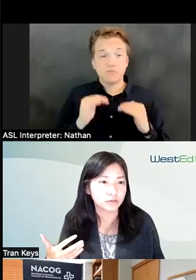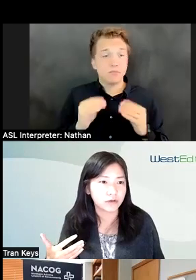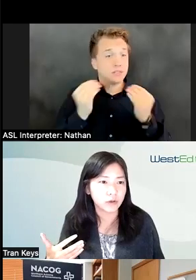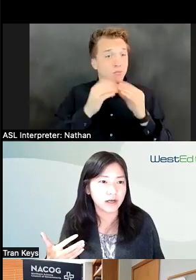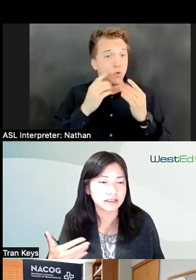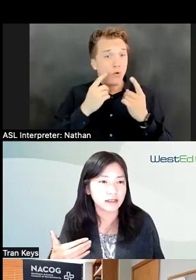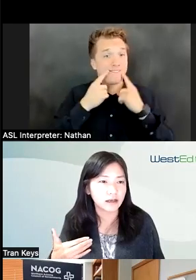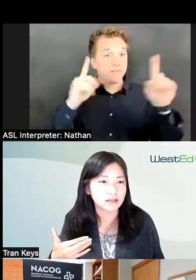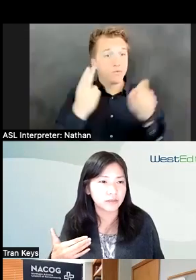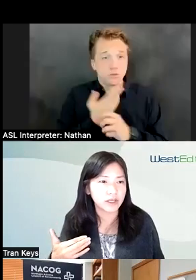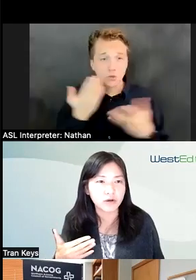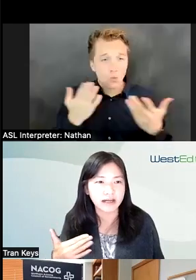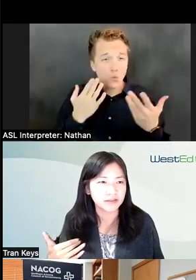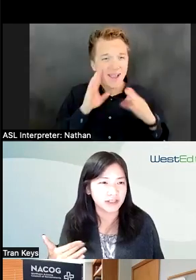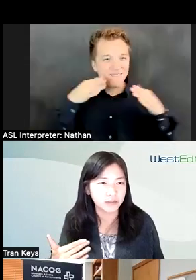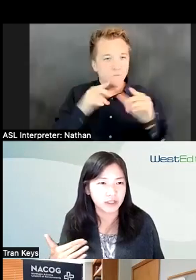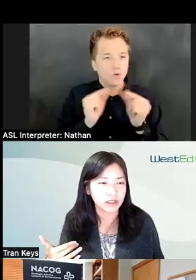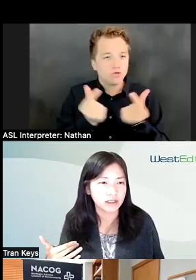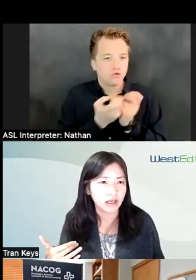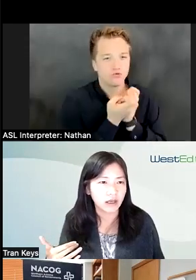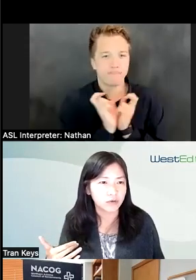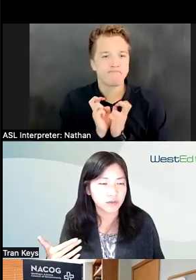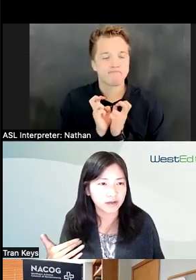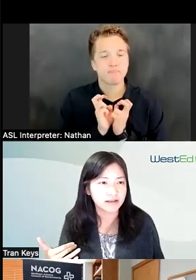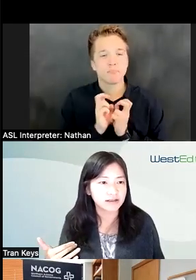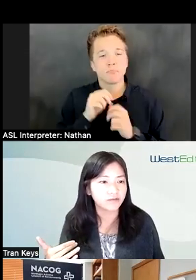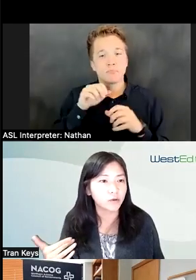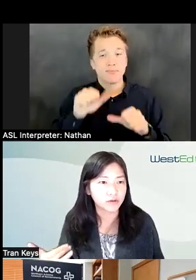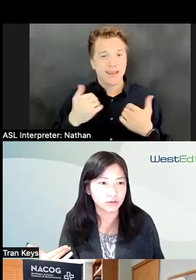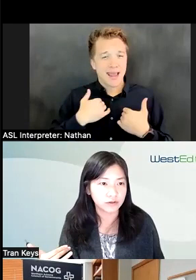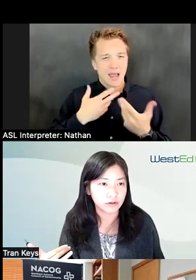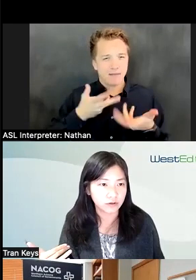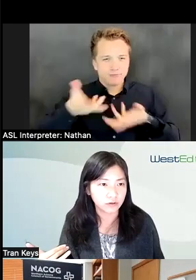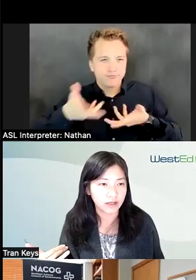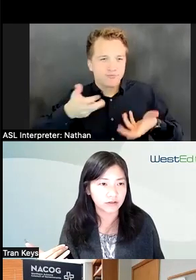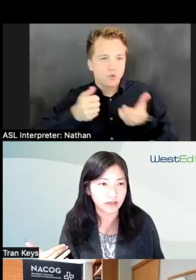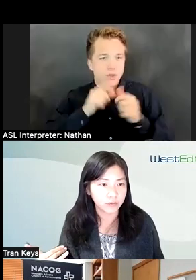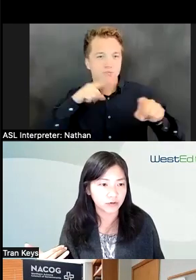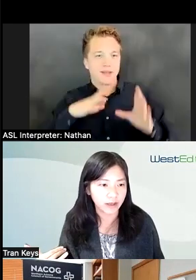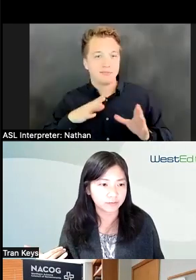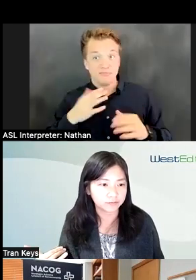If you wanted to get some interactivity between respondents, a focus group is a good way to capture that.